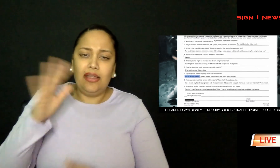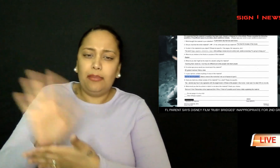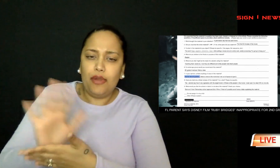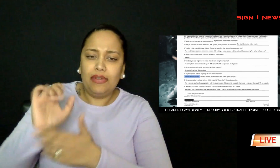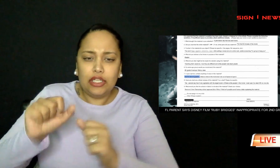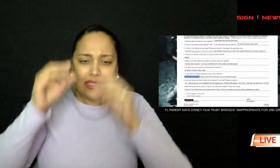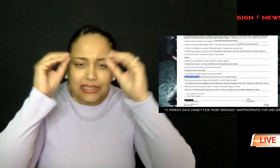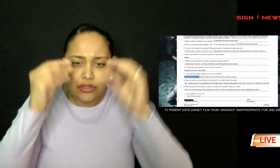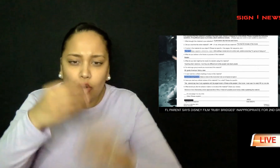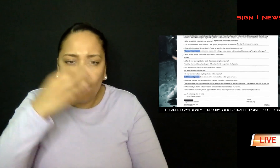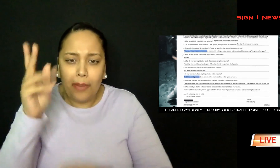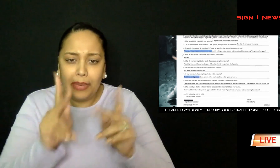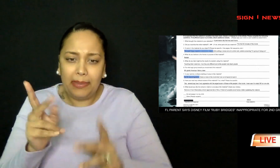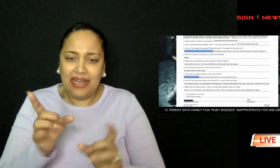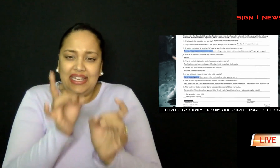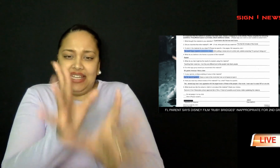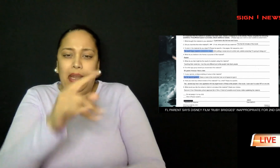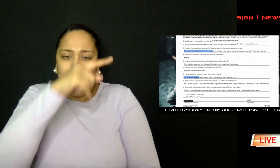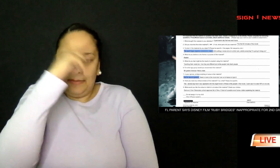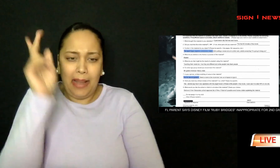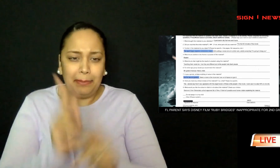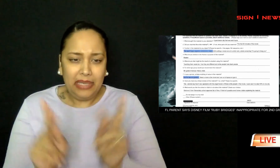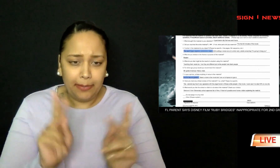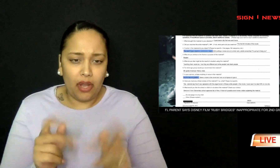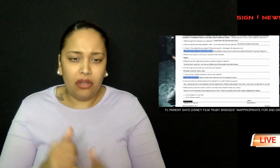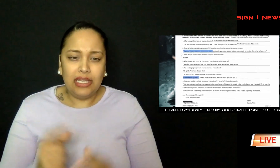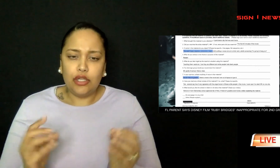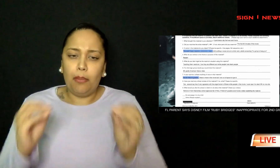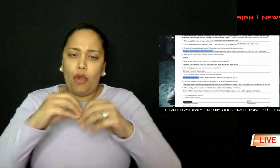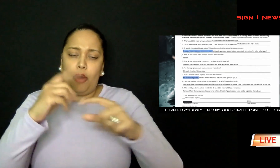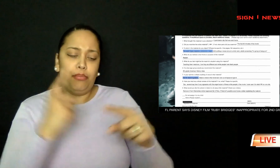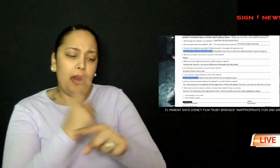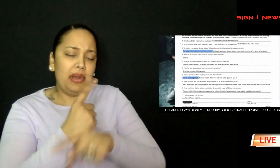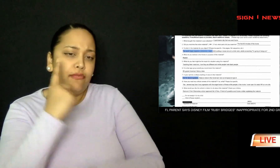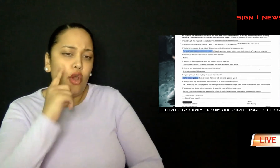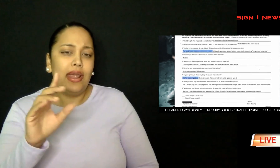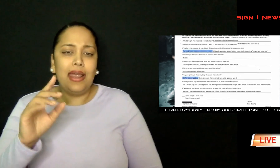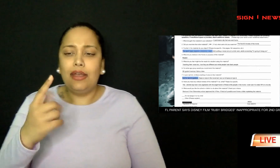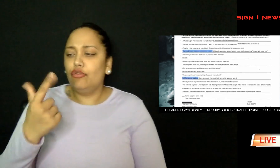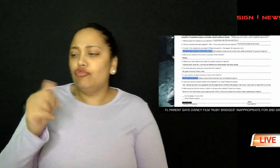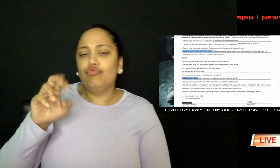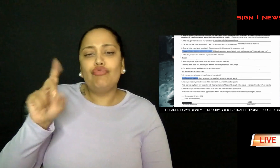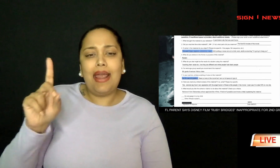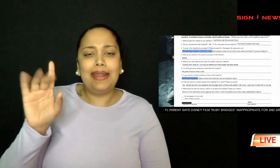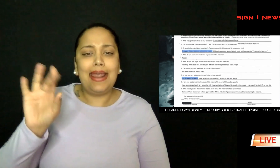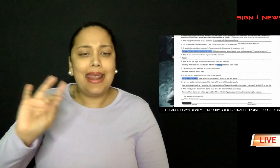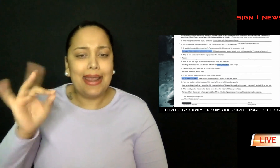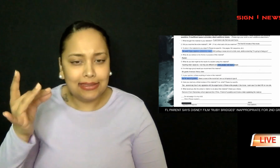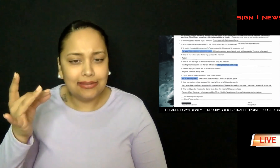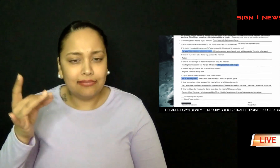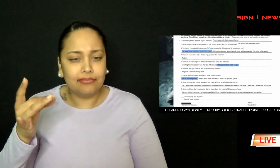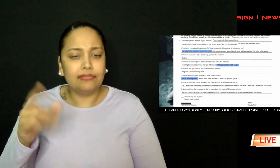parent complains that the movie is not age-appropriate objects to the use of racial slurs says that